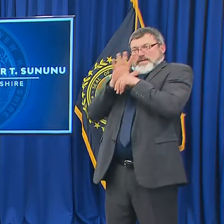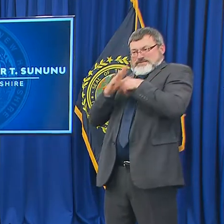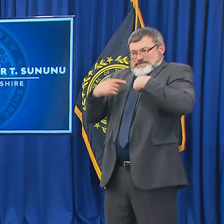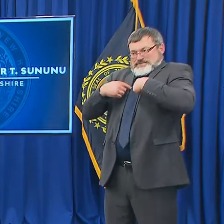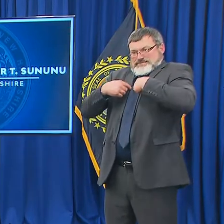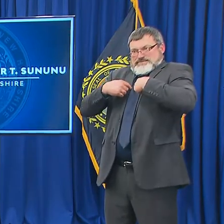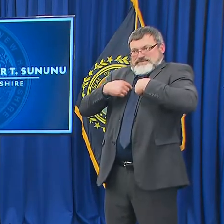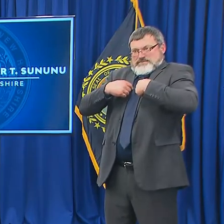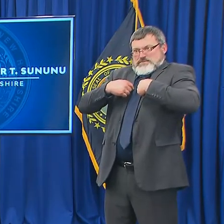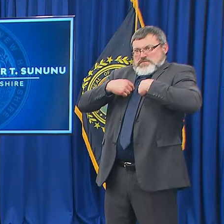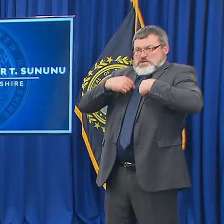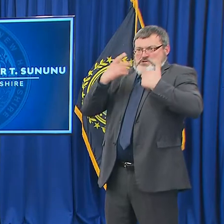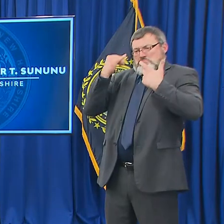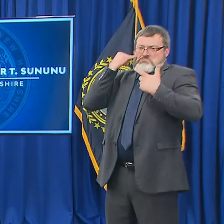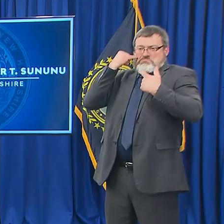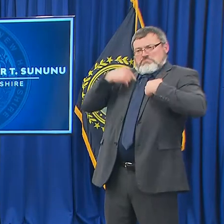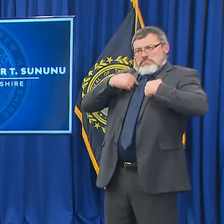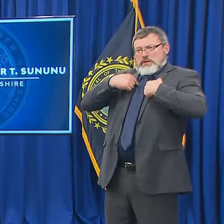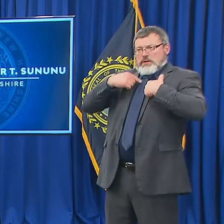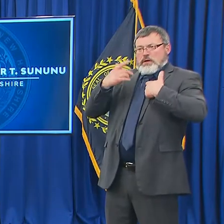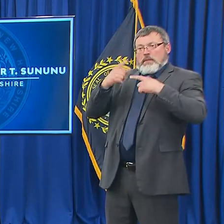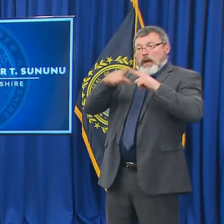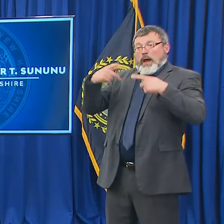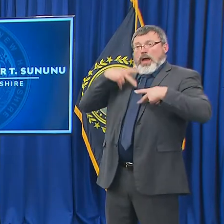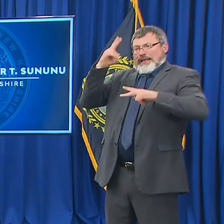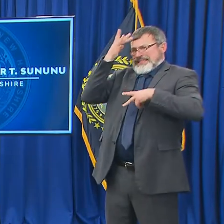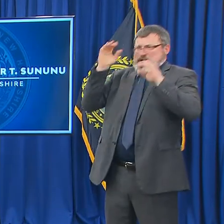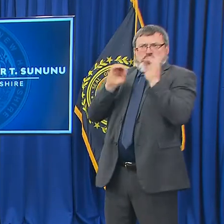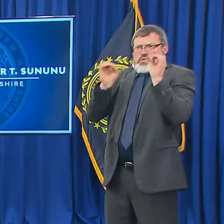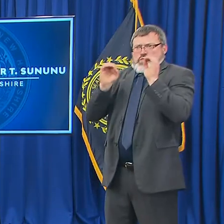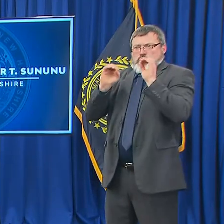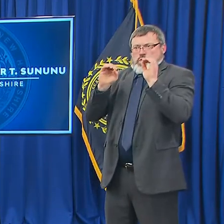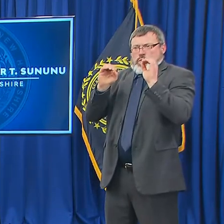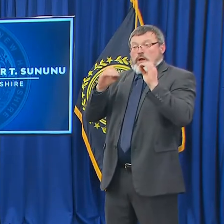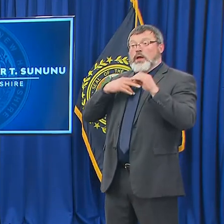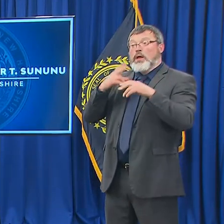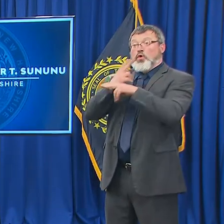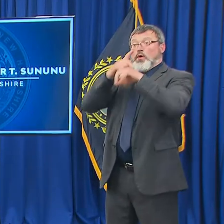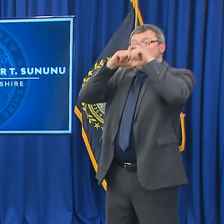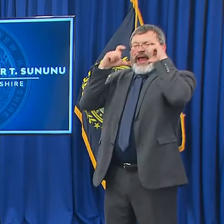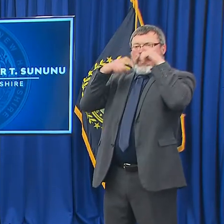is today we're announcing Round Two the finalization of round two of our main street Relief Fund.